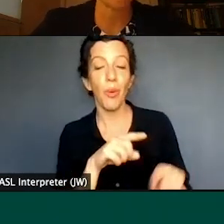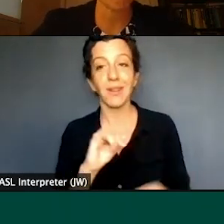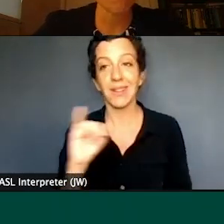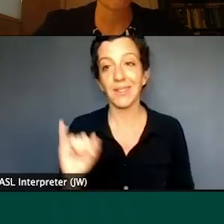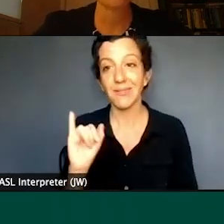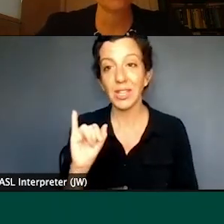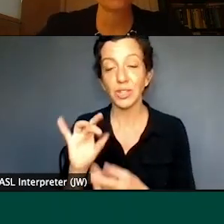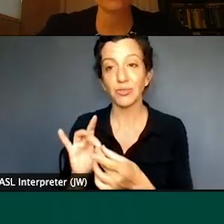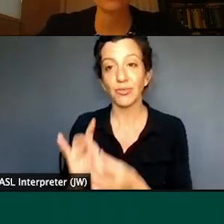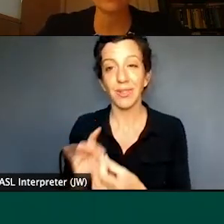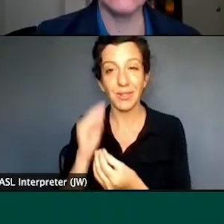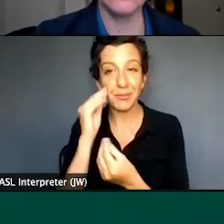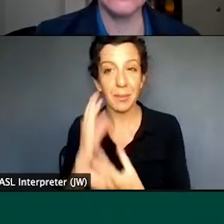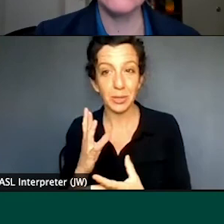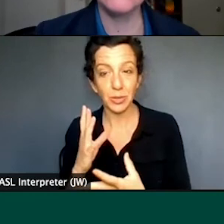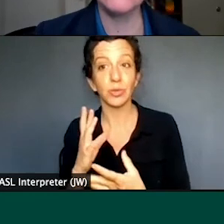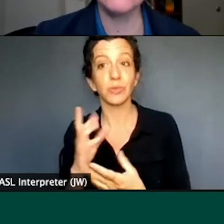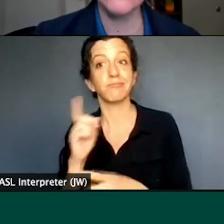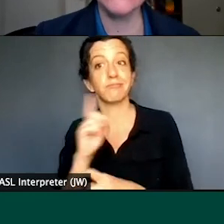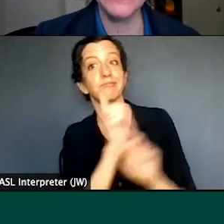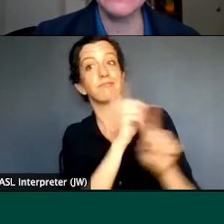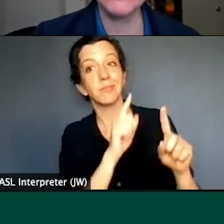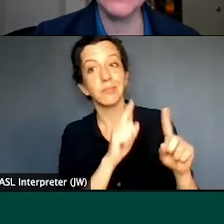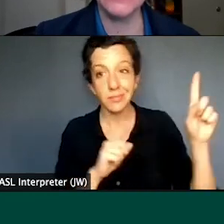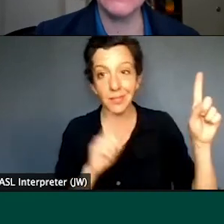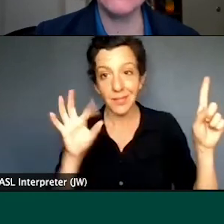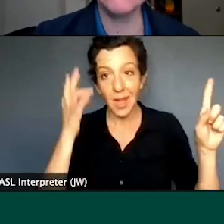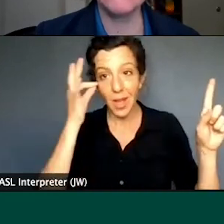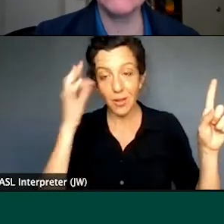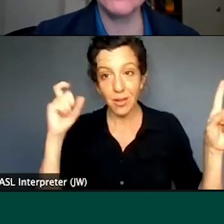Okay. And I guess this has sort of been asked,